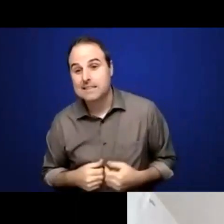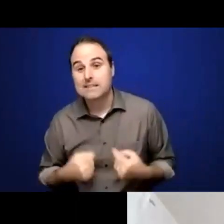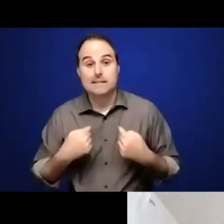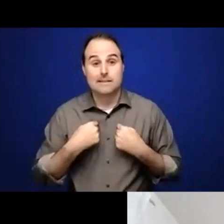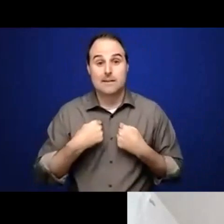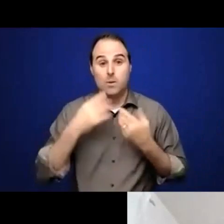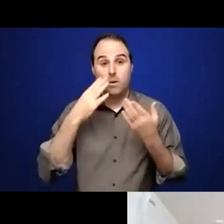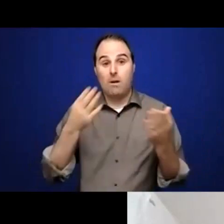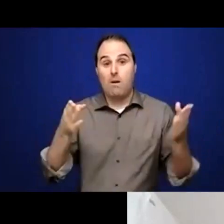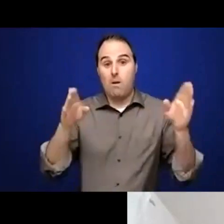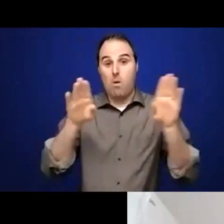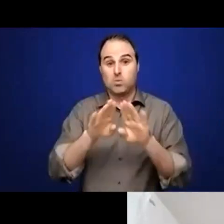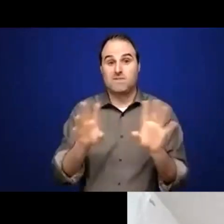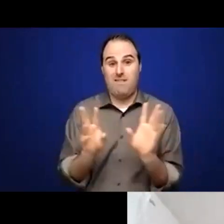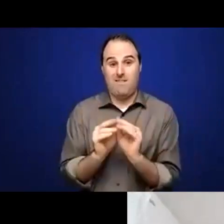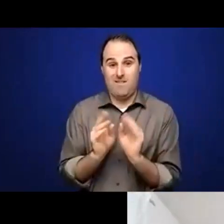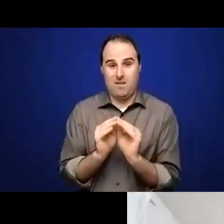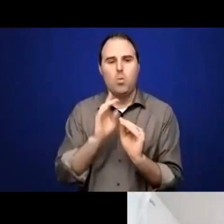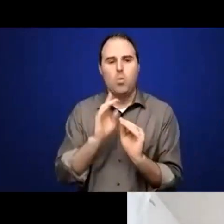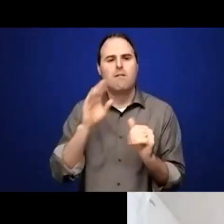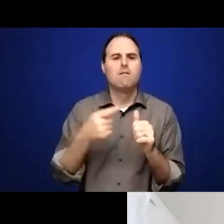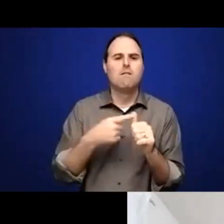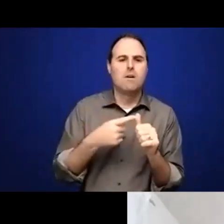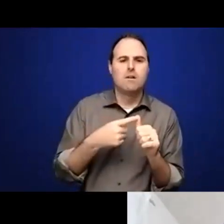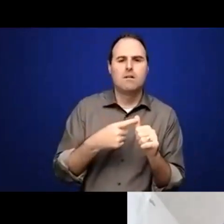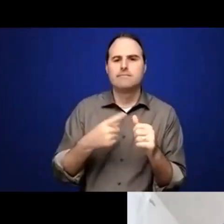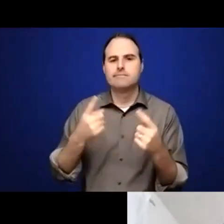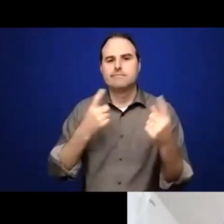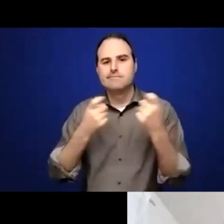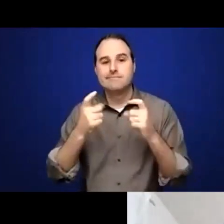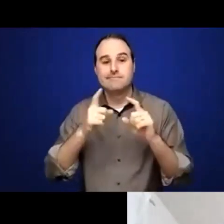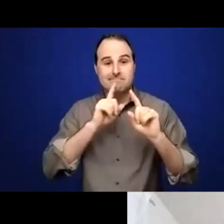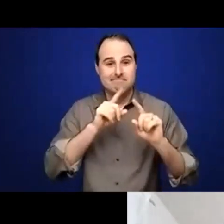We'll have our Q&A and then some kind of housekeeping.